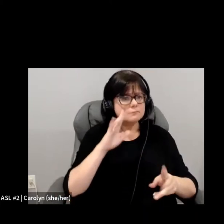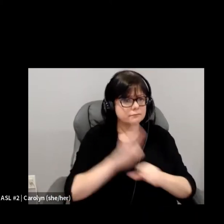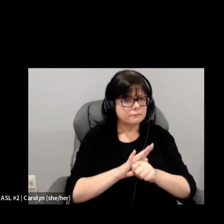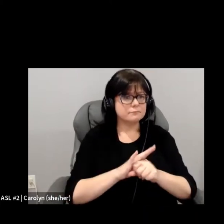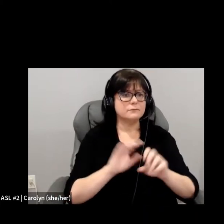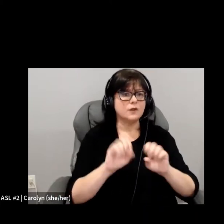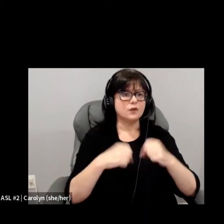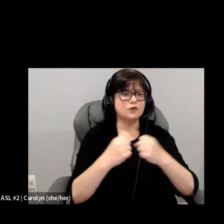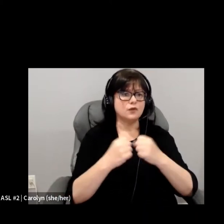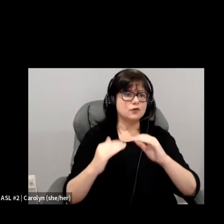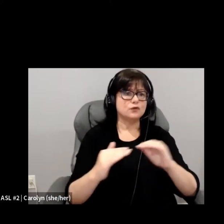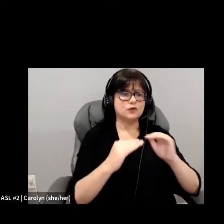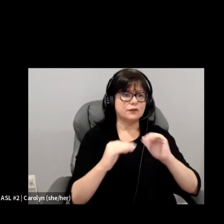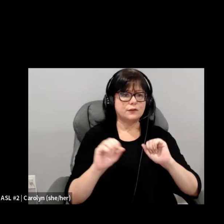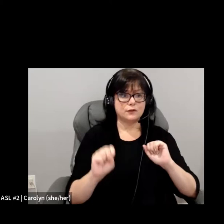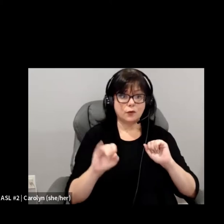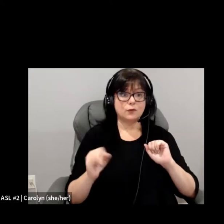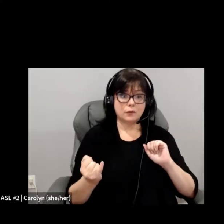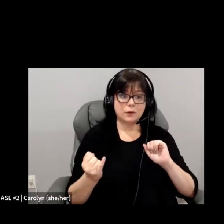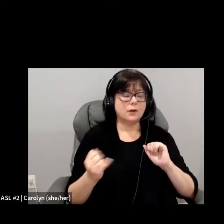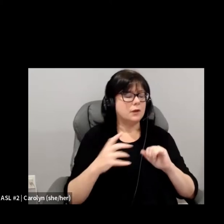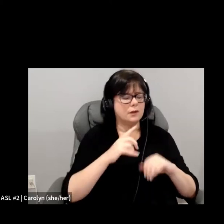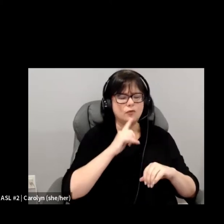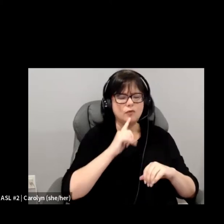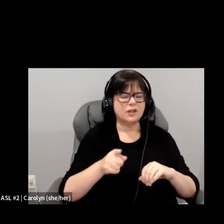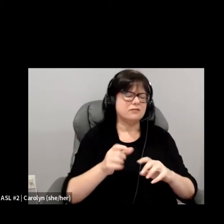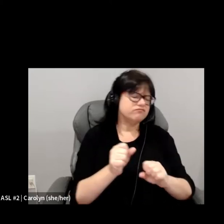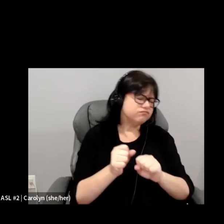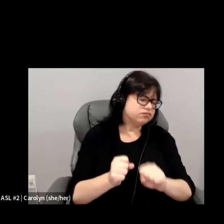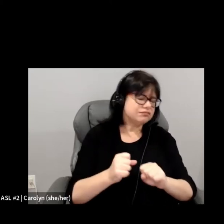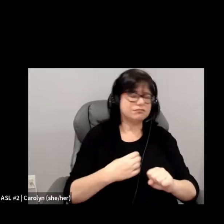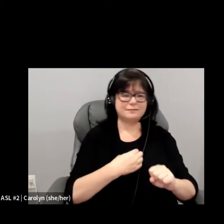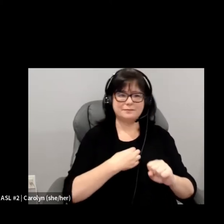IN SHORT, PASSION.